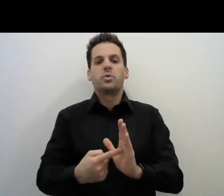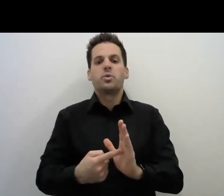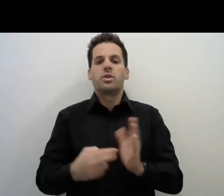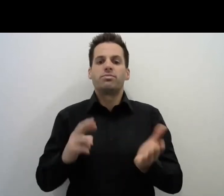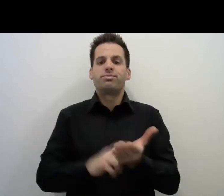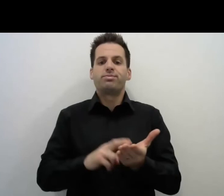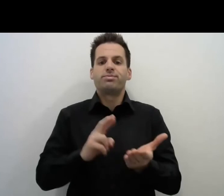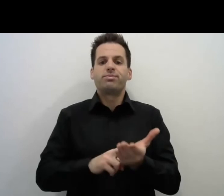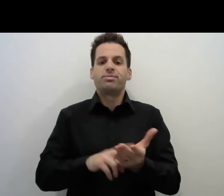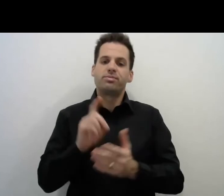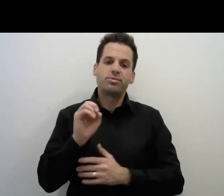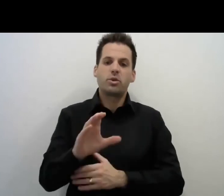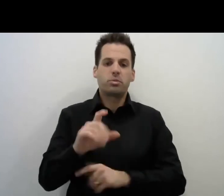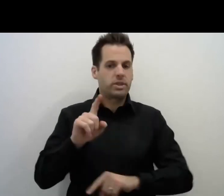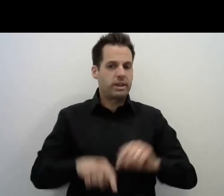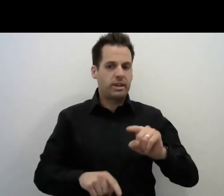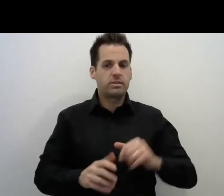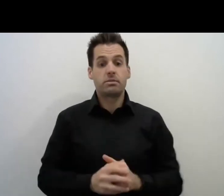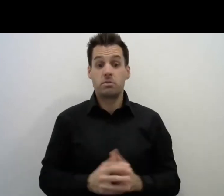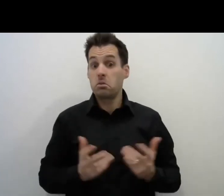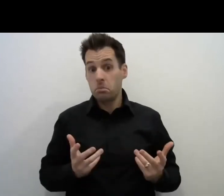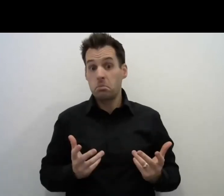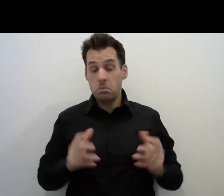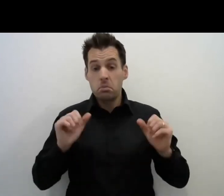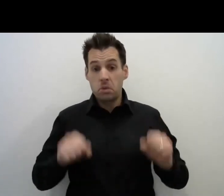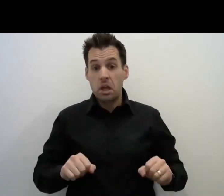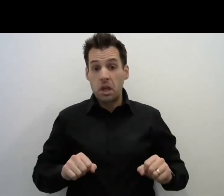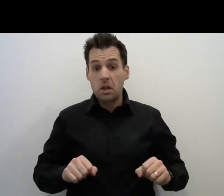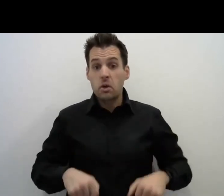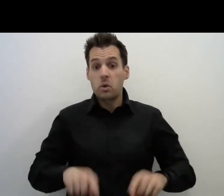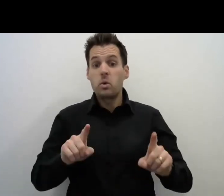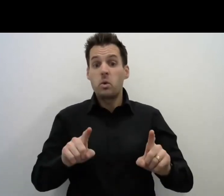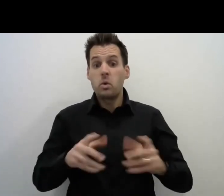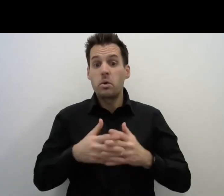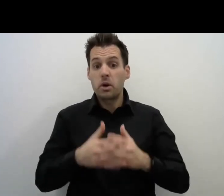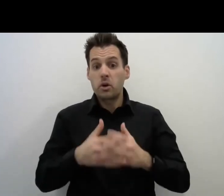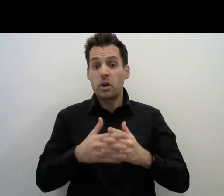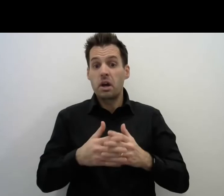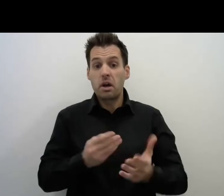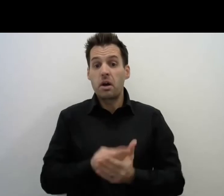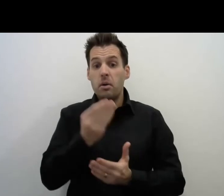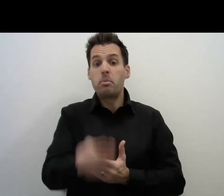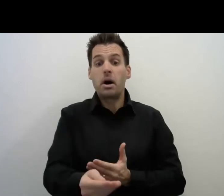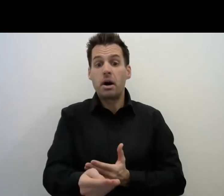yvonne you can you can go on the sites especially down in the u.s pay 10 bucks and get an id card um